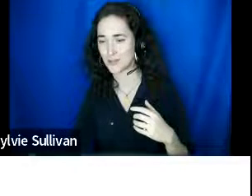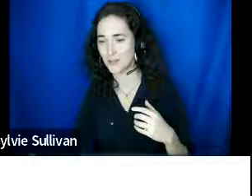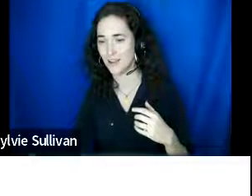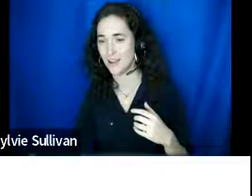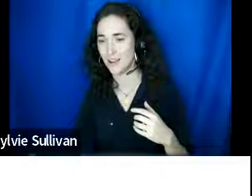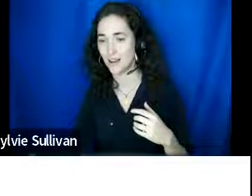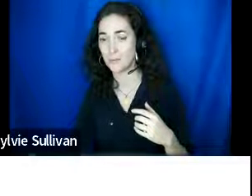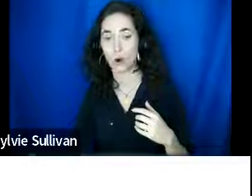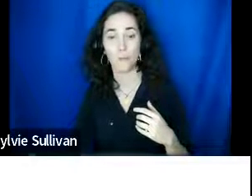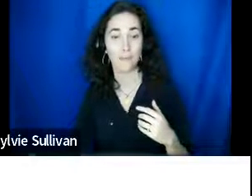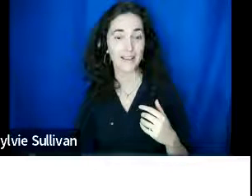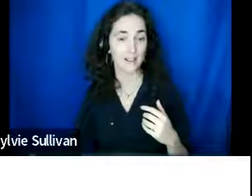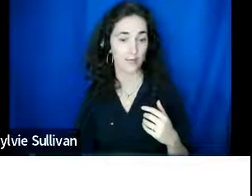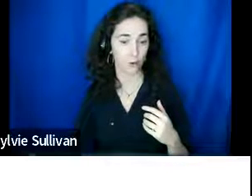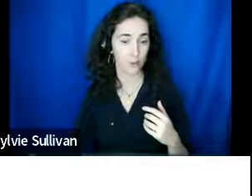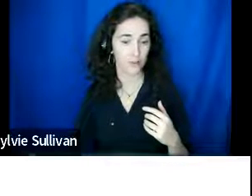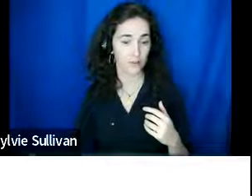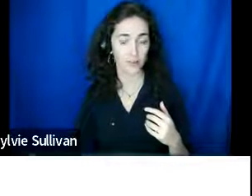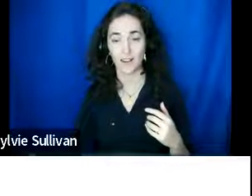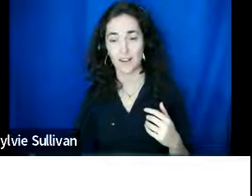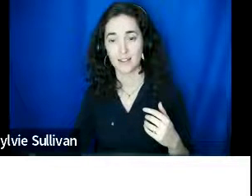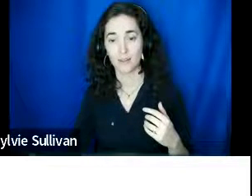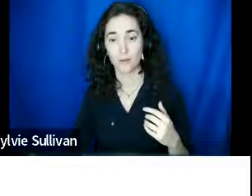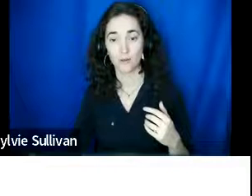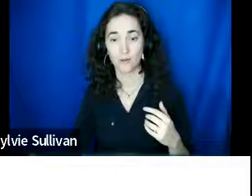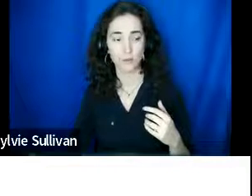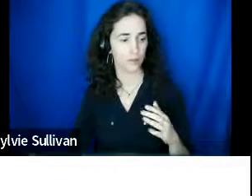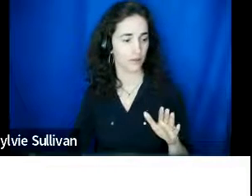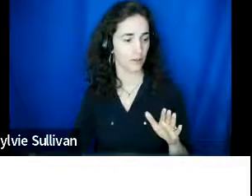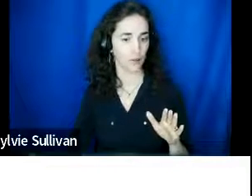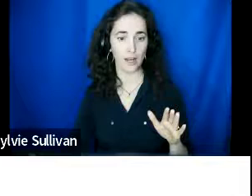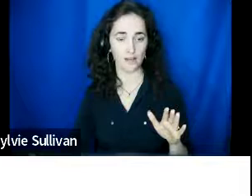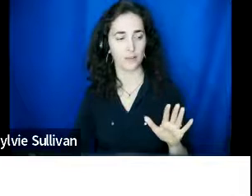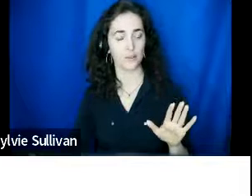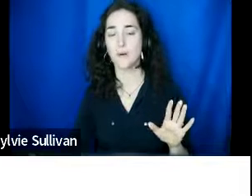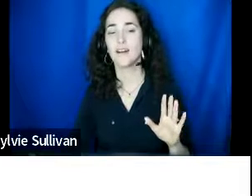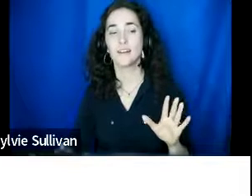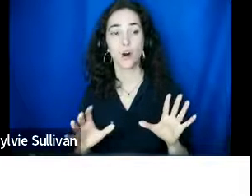answer. There are basic verbs. So oops, there you go. There we go.